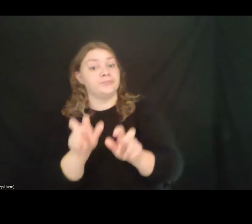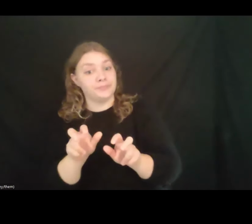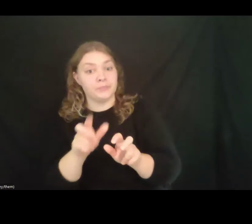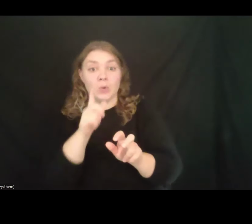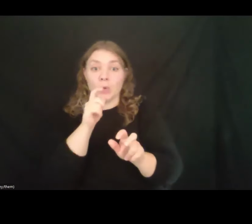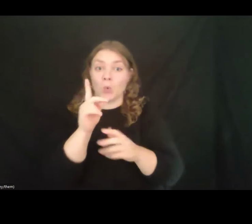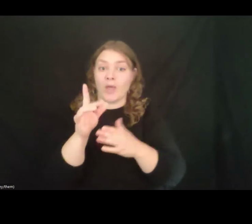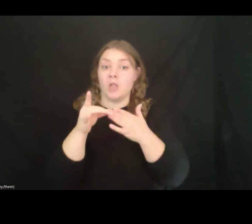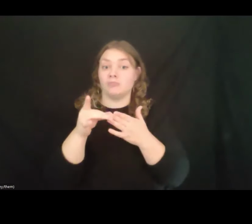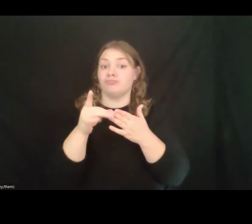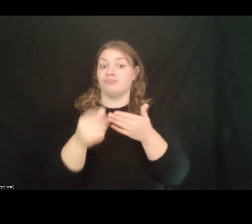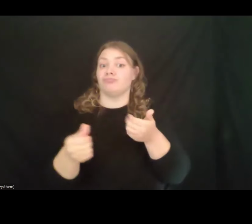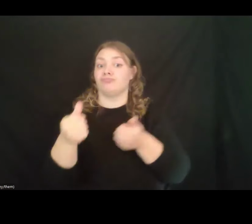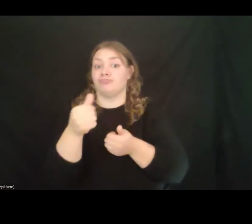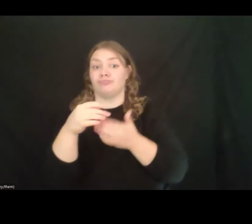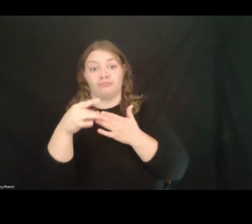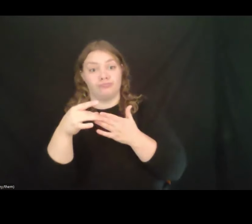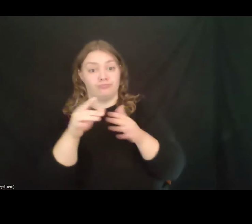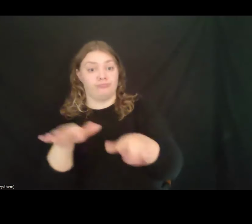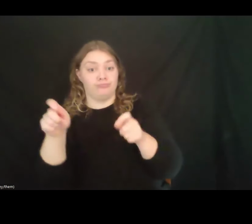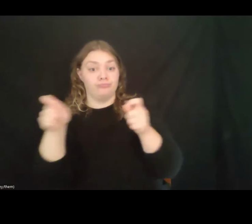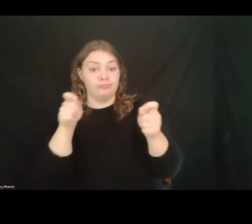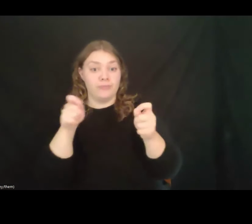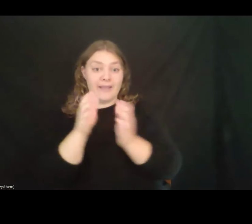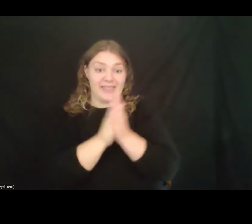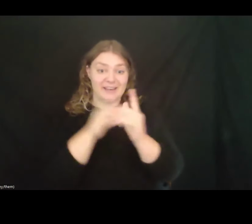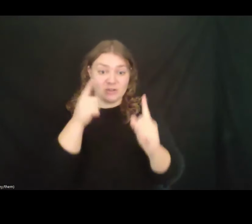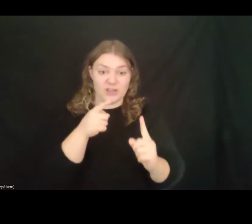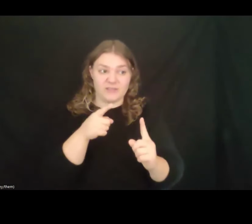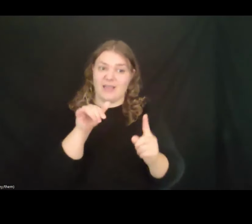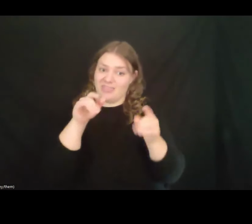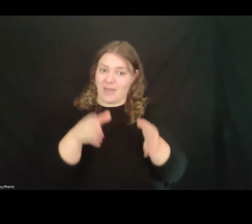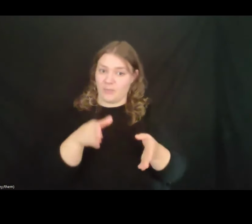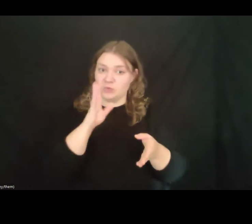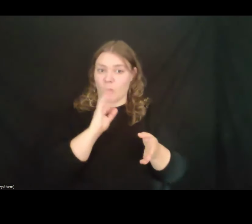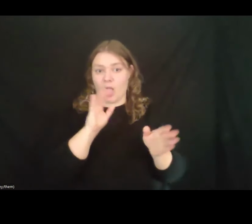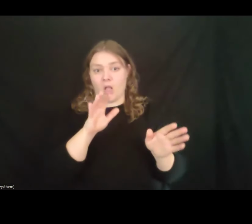whoever wants to take it will take it from there the um most initi is a collective decision and